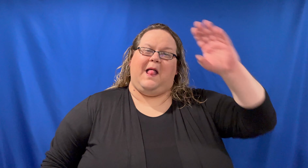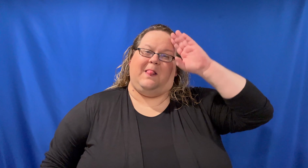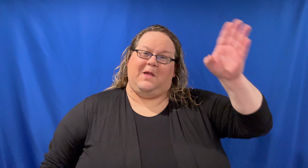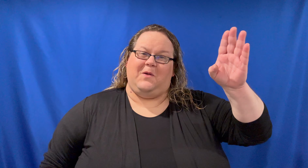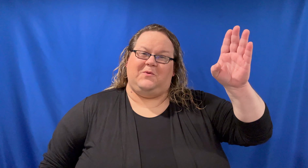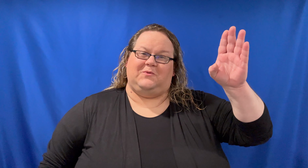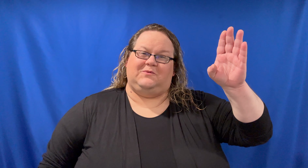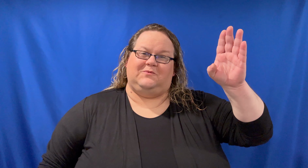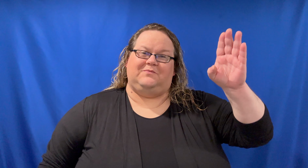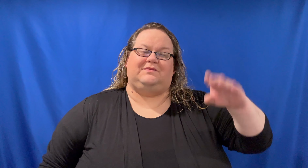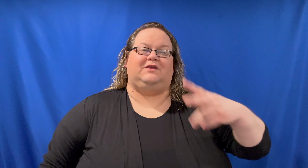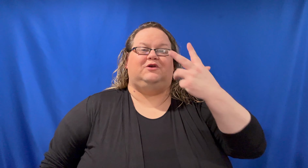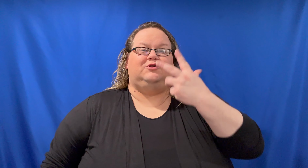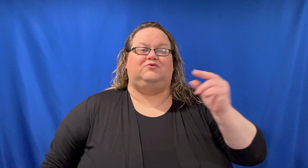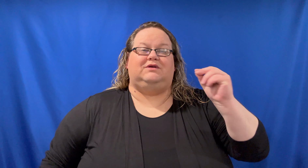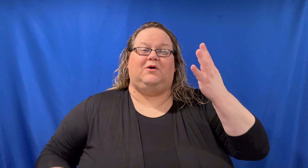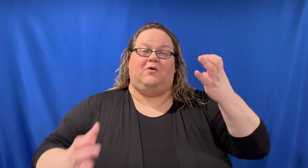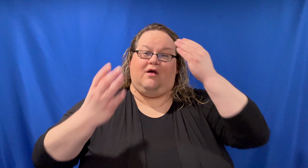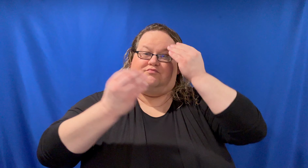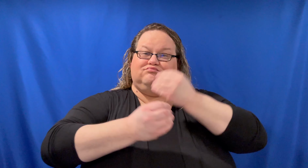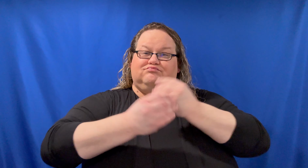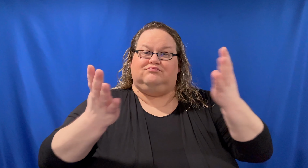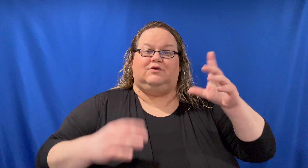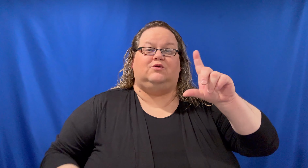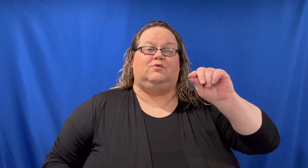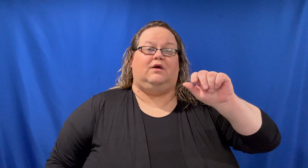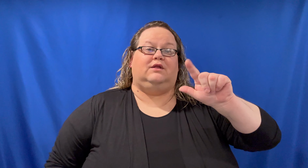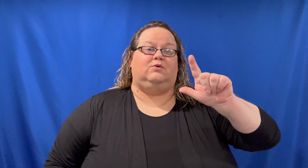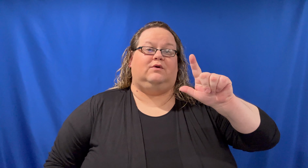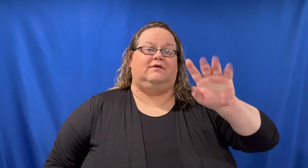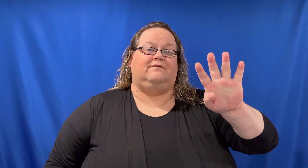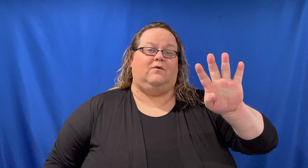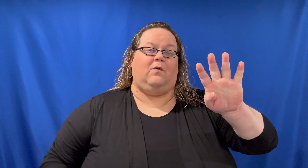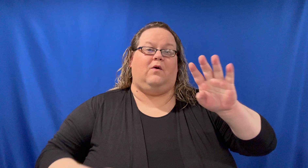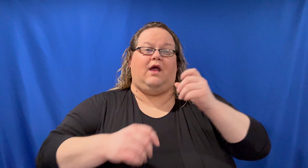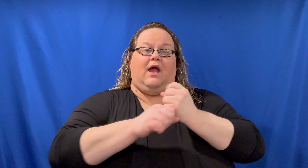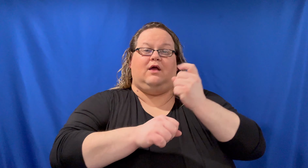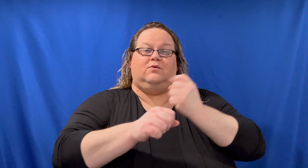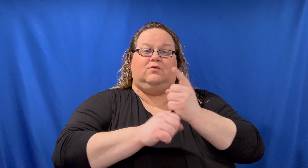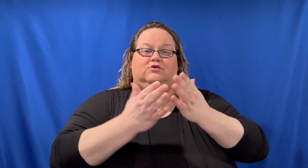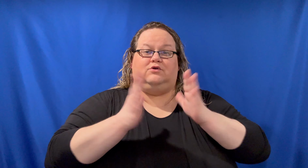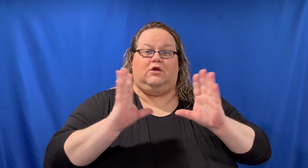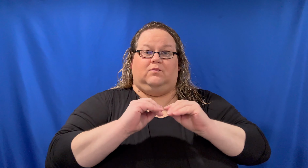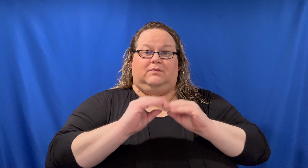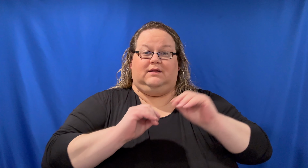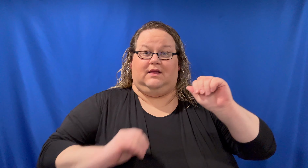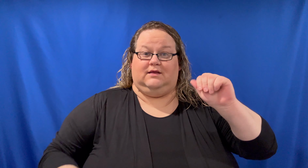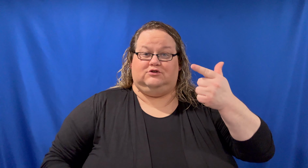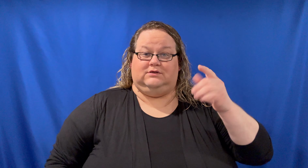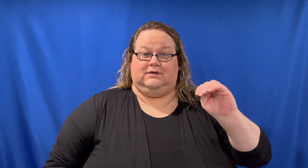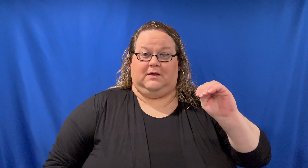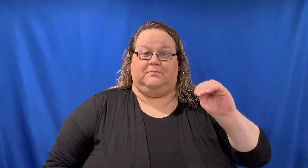Hello! TRI-O would like to inform the community about the 2024 Annual General Meeting (AGM)